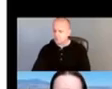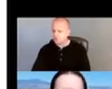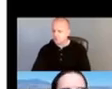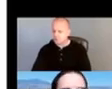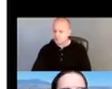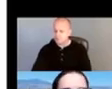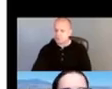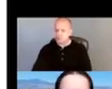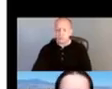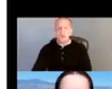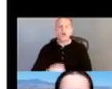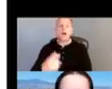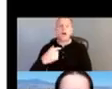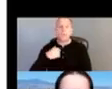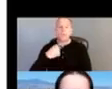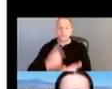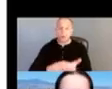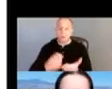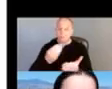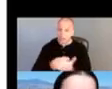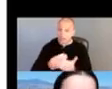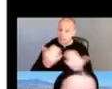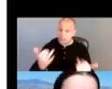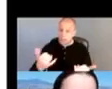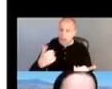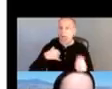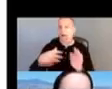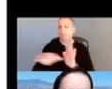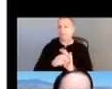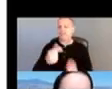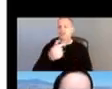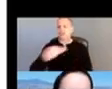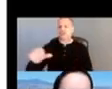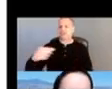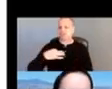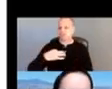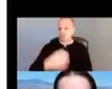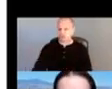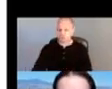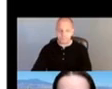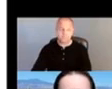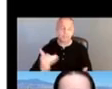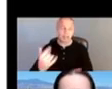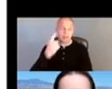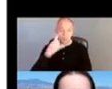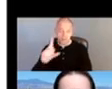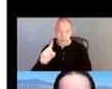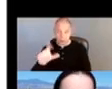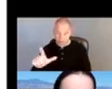to wear a green shirt. On behalf of the Department of Labor, welcome to the webinar. Help Jobseekers